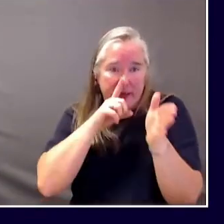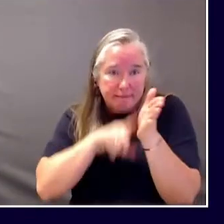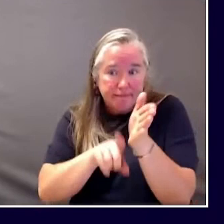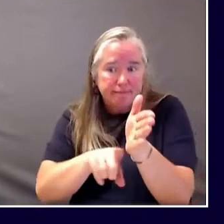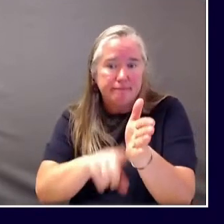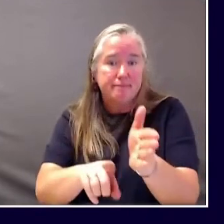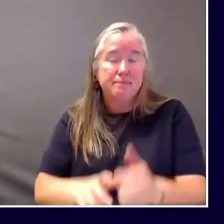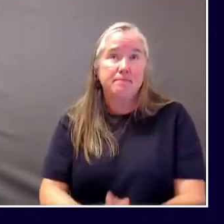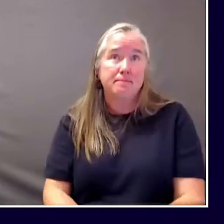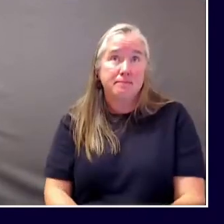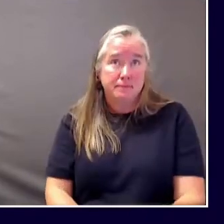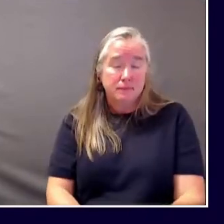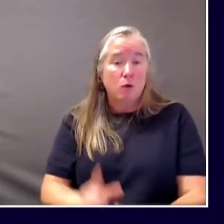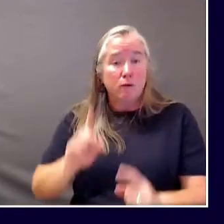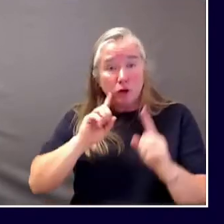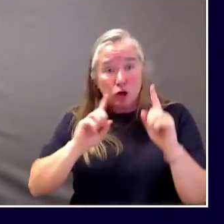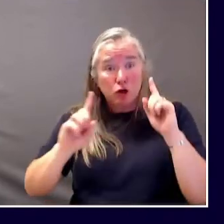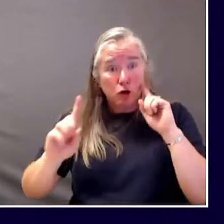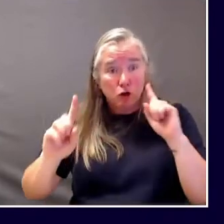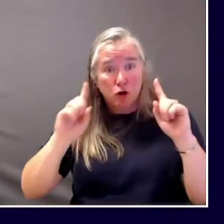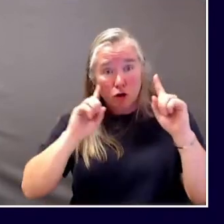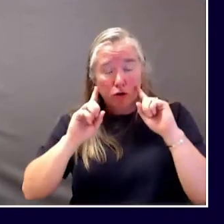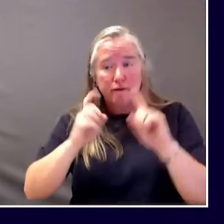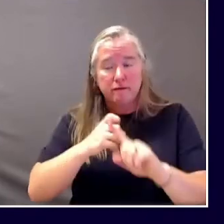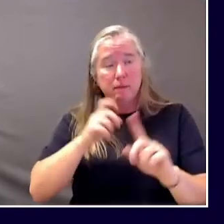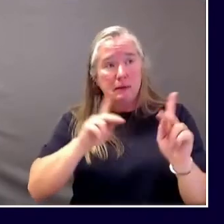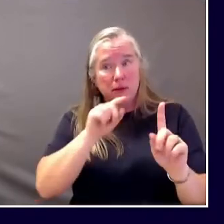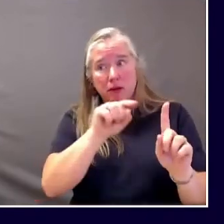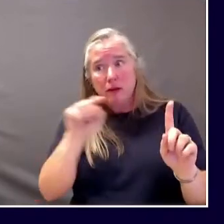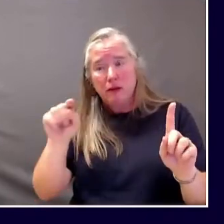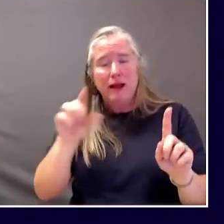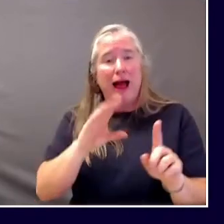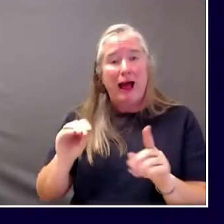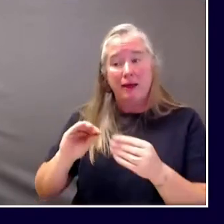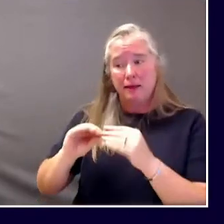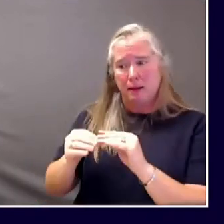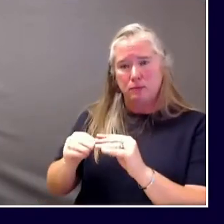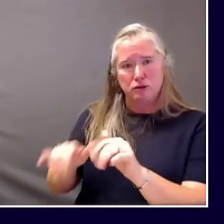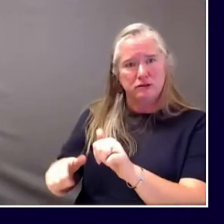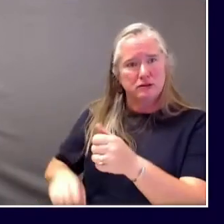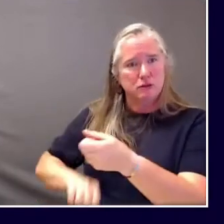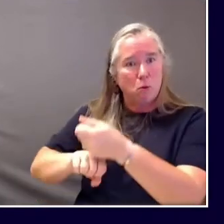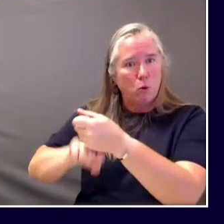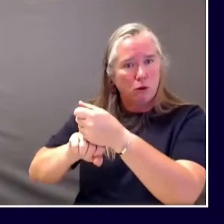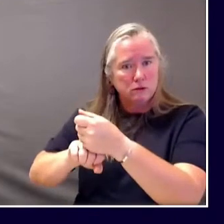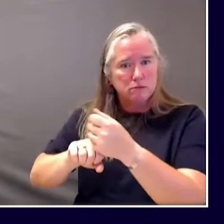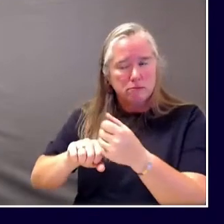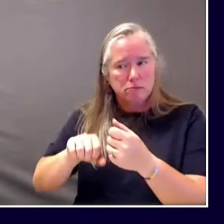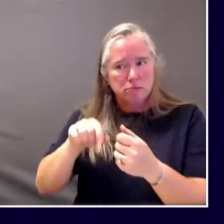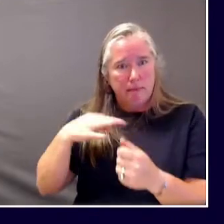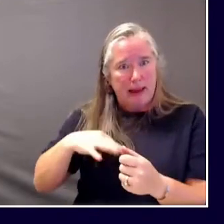and what we've seen from those